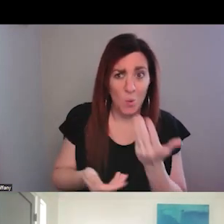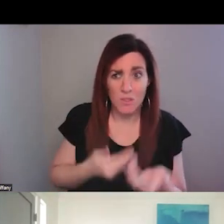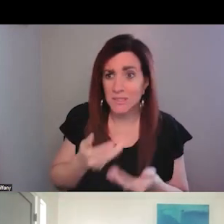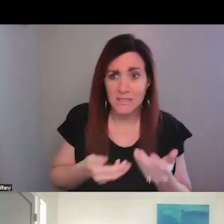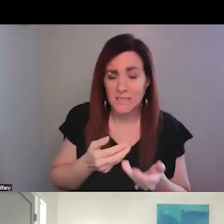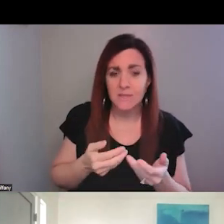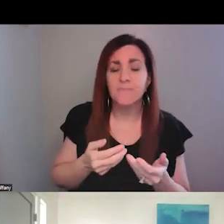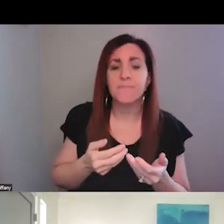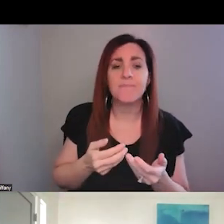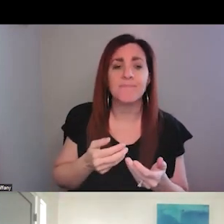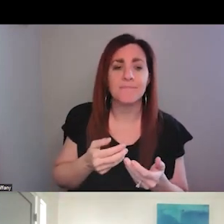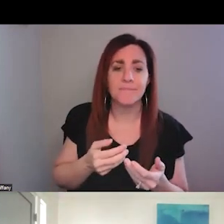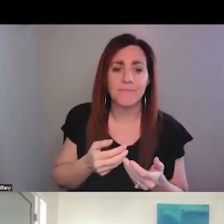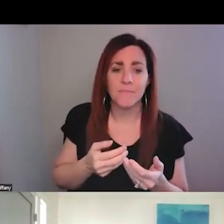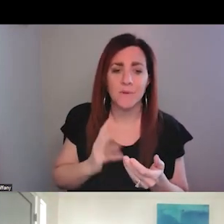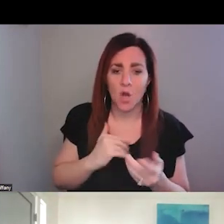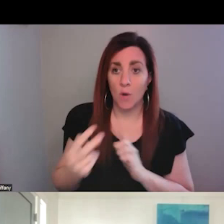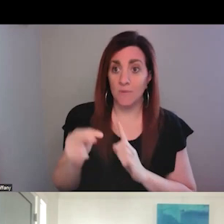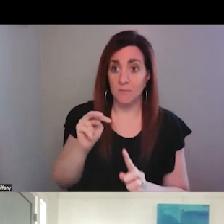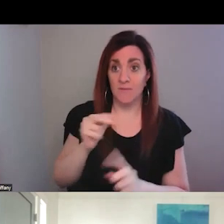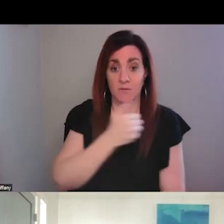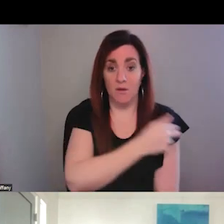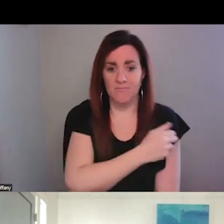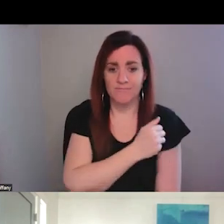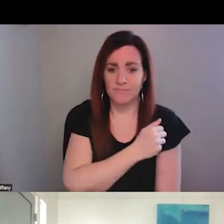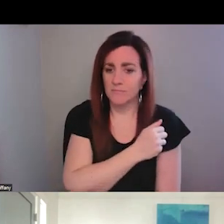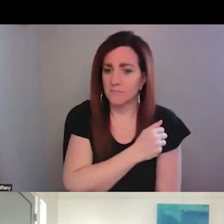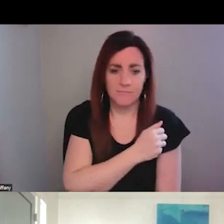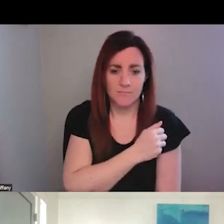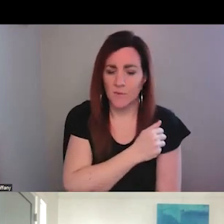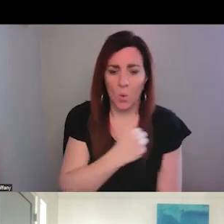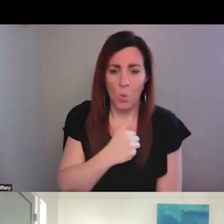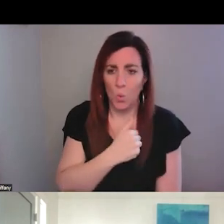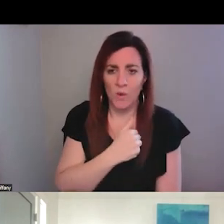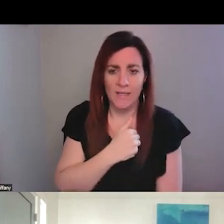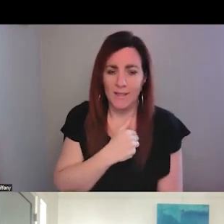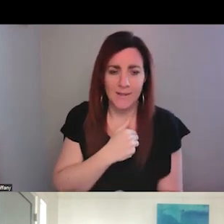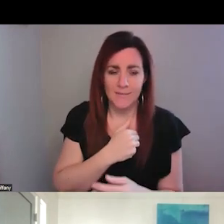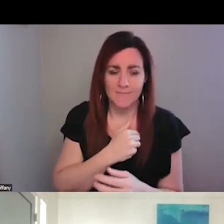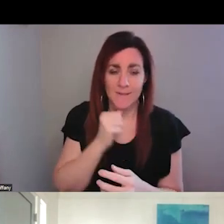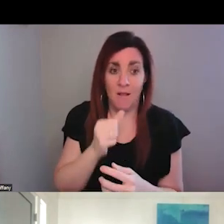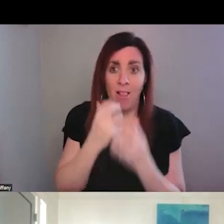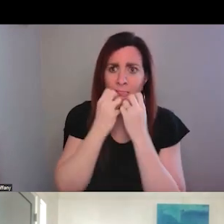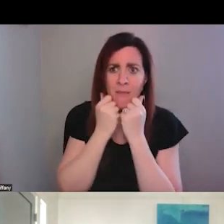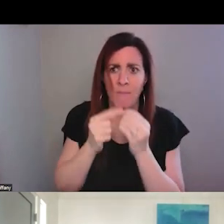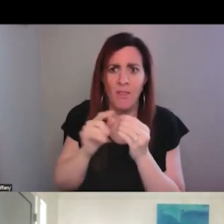PERSPECTIVE AS A HOSPITAL, IT DOES NOT MATTER. I THINK TAKING